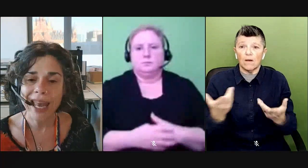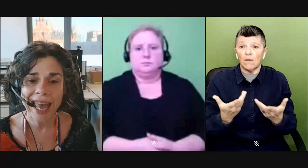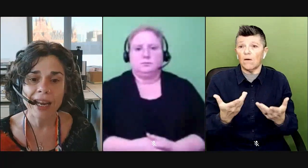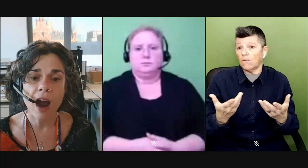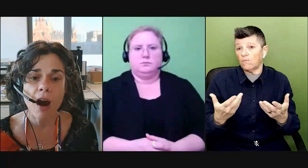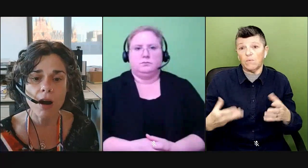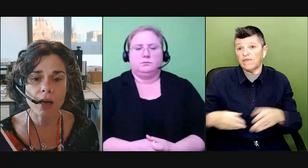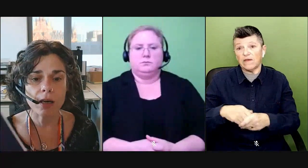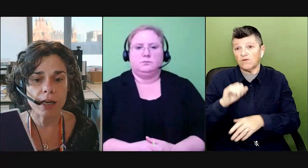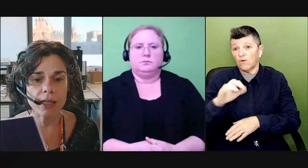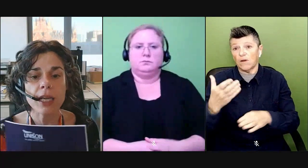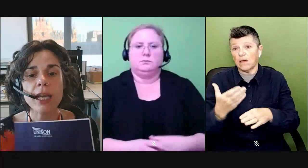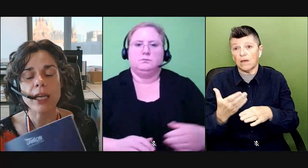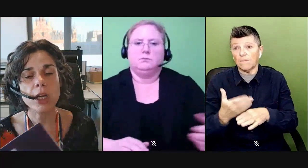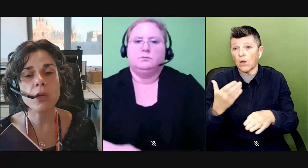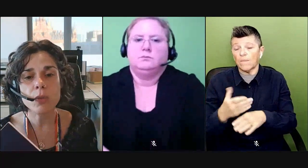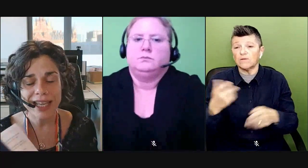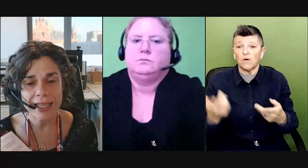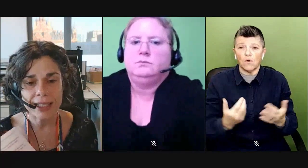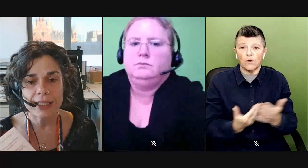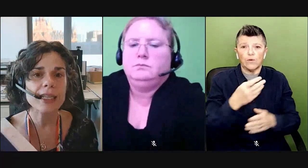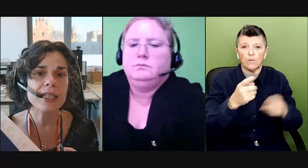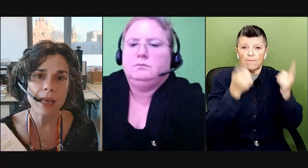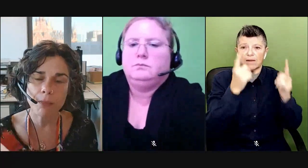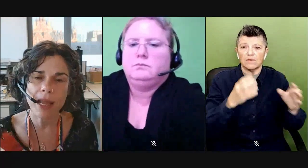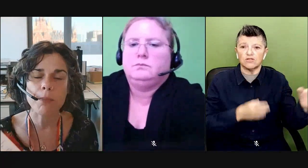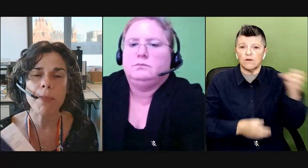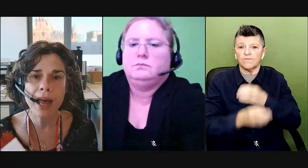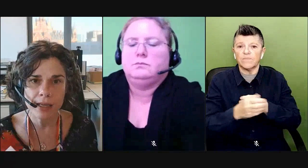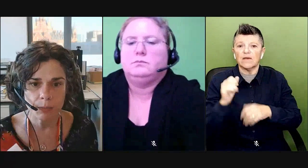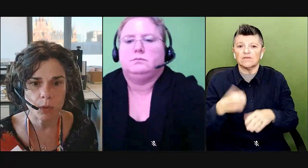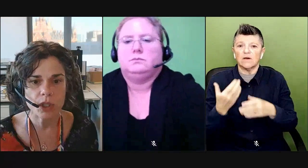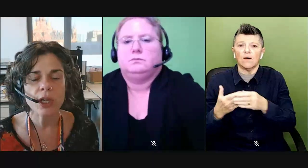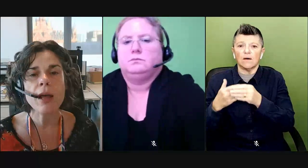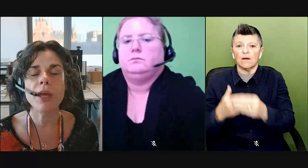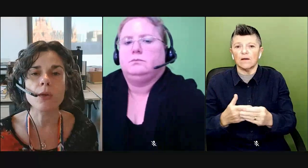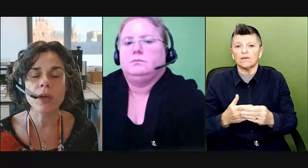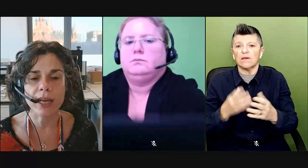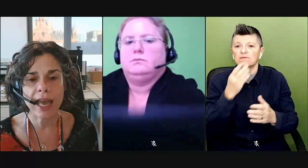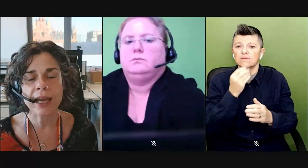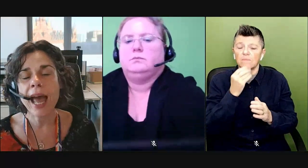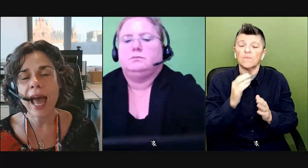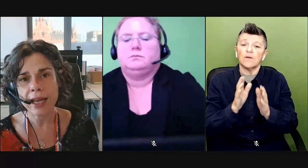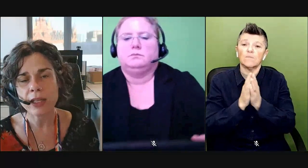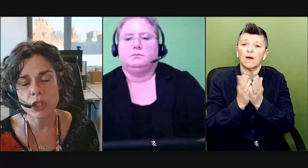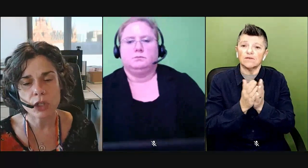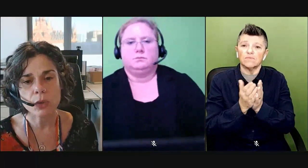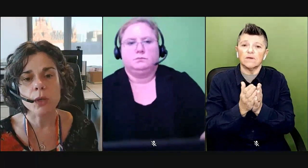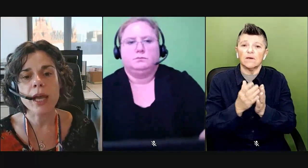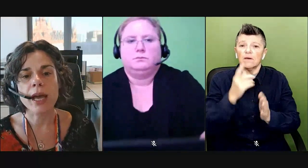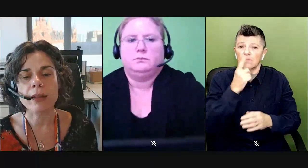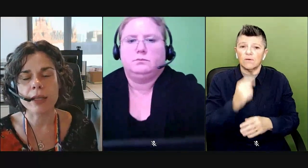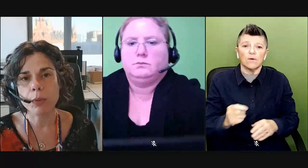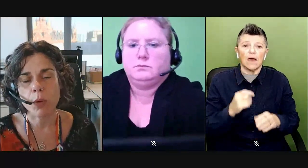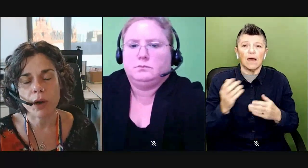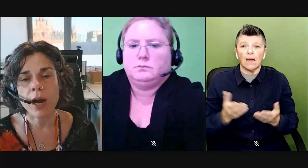So again, our guide includes in it a template passport that you can then hand to the employer